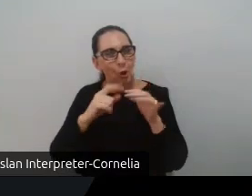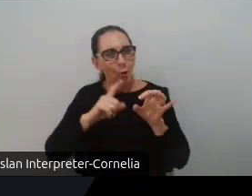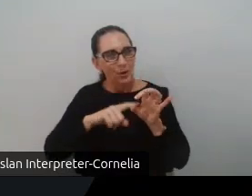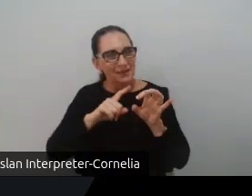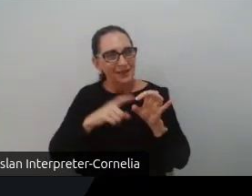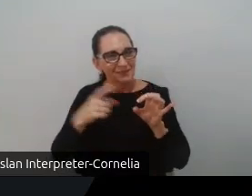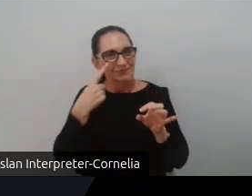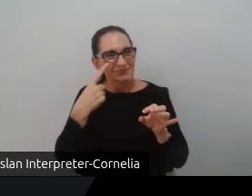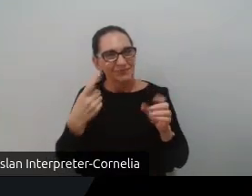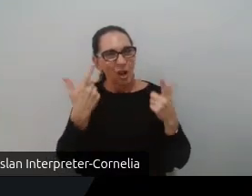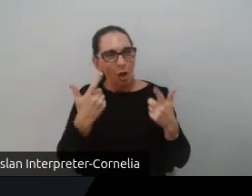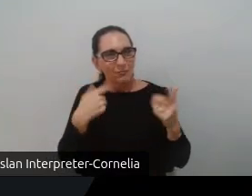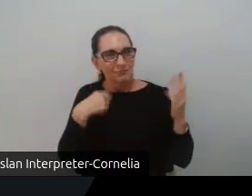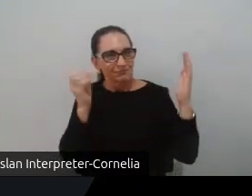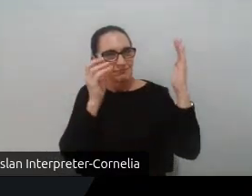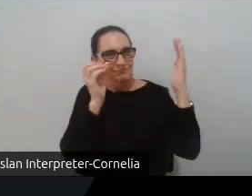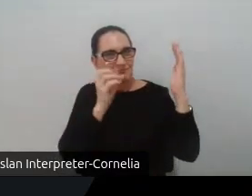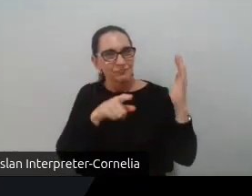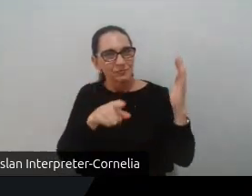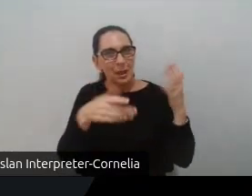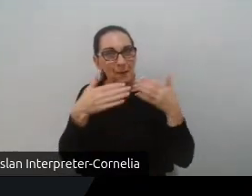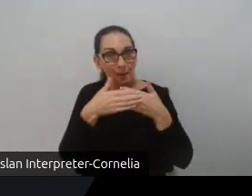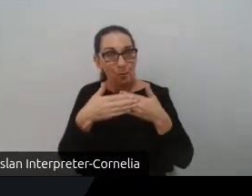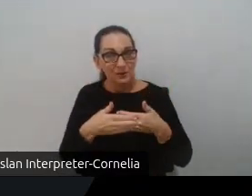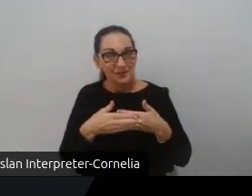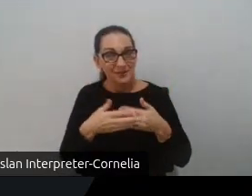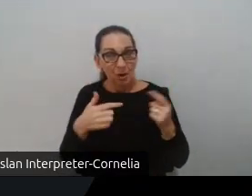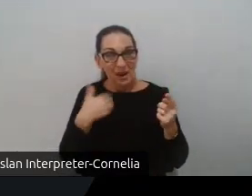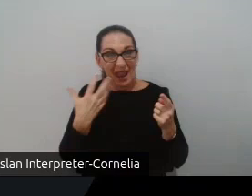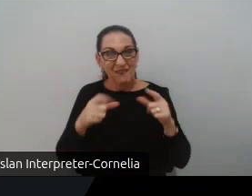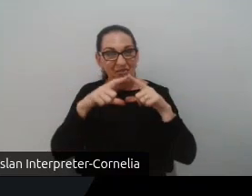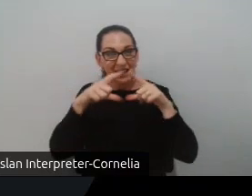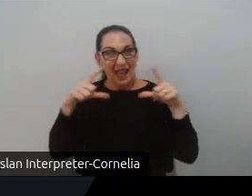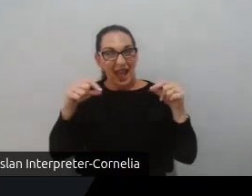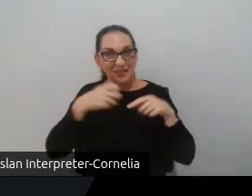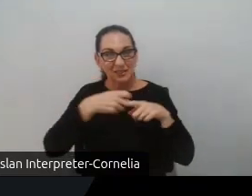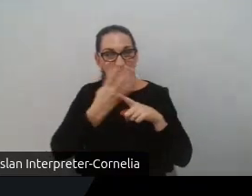PowerPoint. Physically, we do actually have the cards here, but they can be downloaded off the